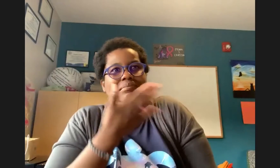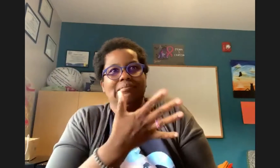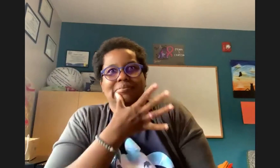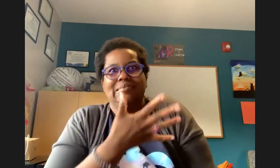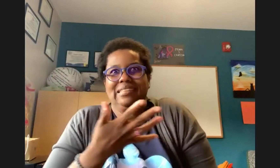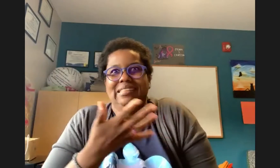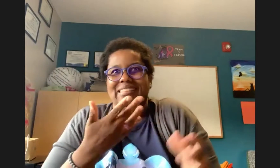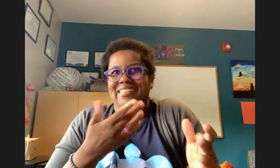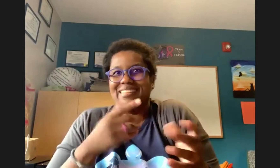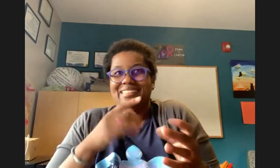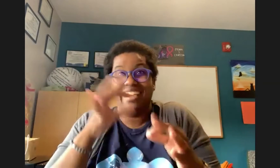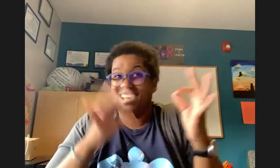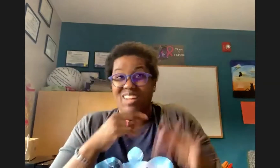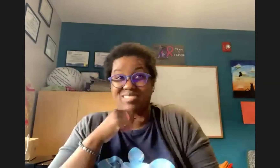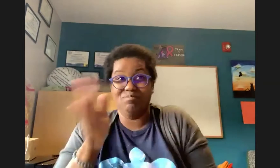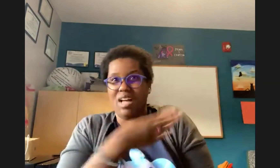My mom made sure I wouldn't forget.